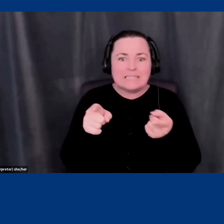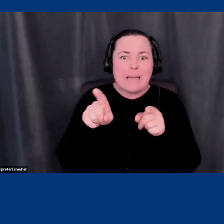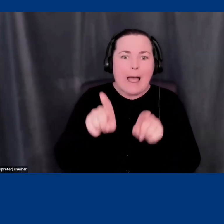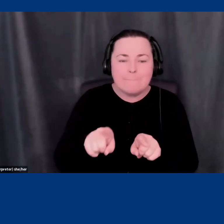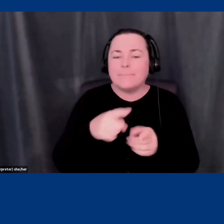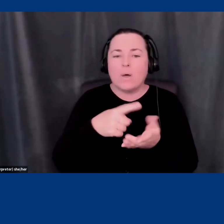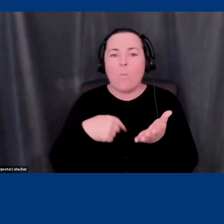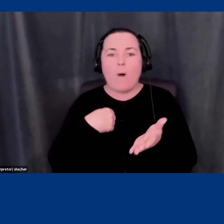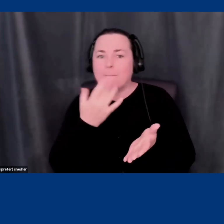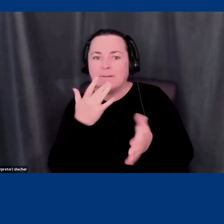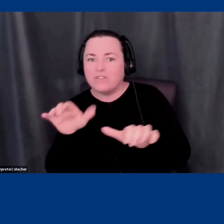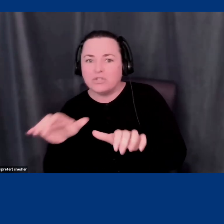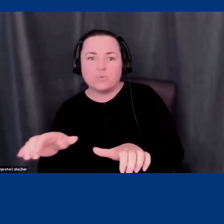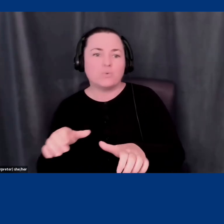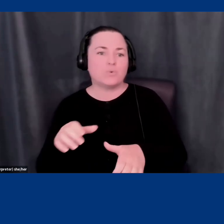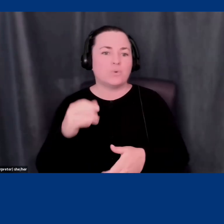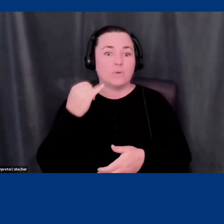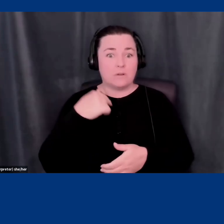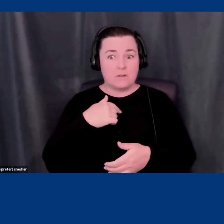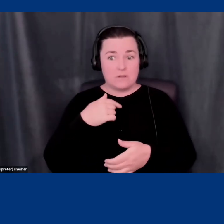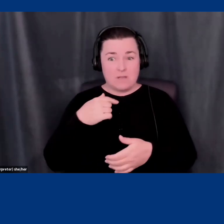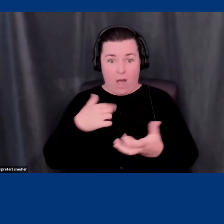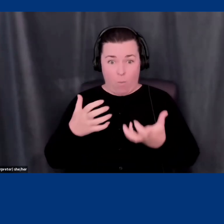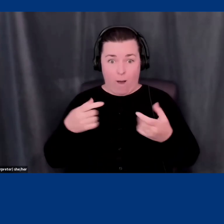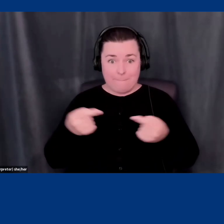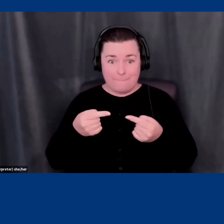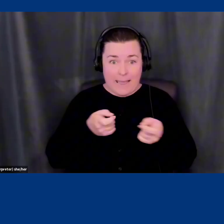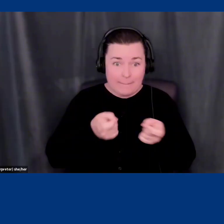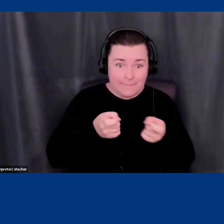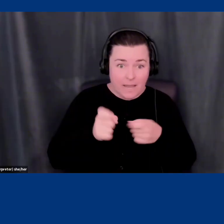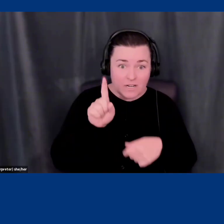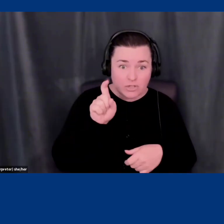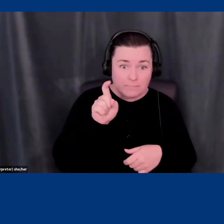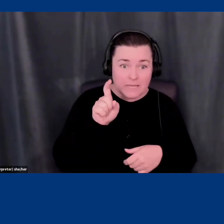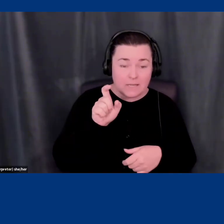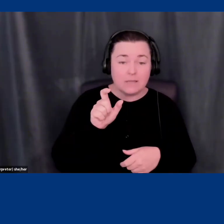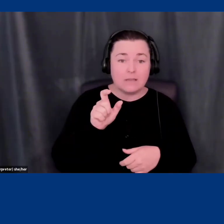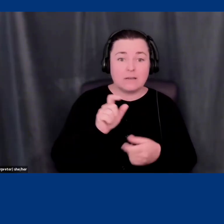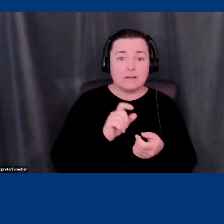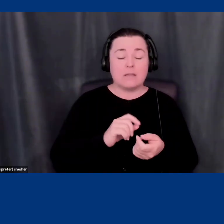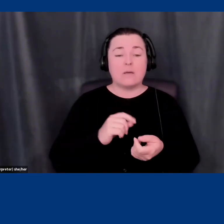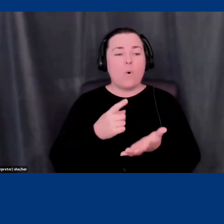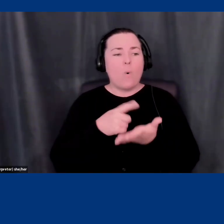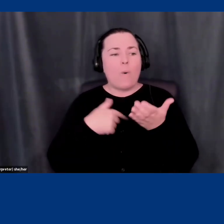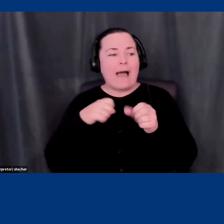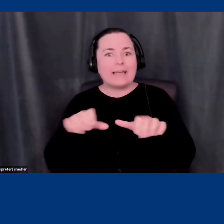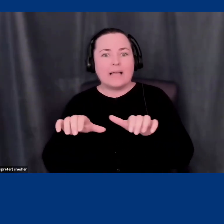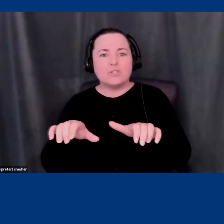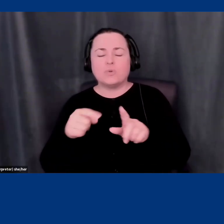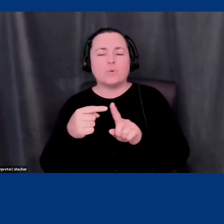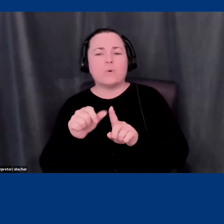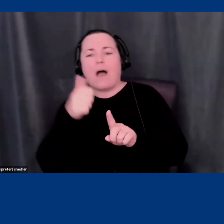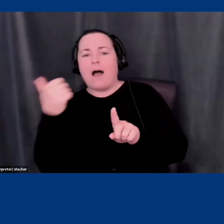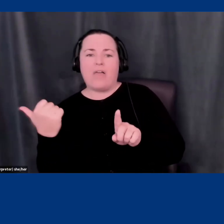if that happens, do I want pain management, what can i do to what can I do that's different other than taking